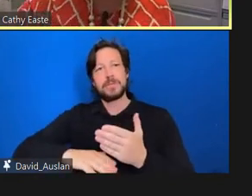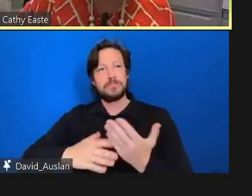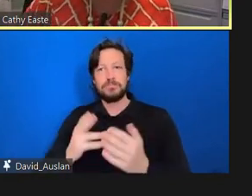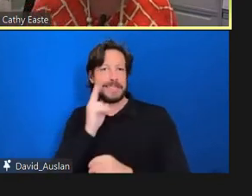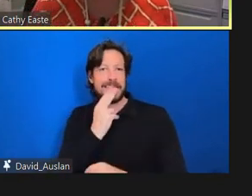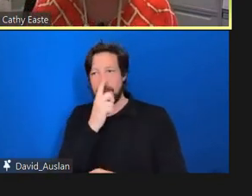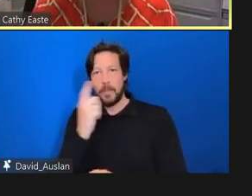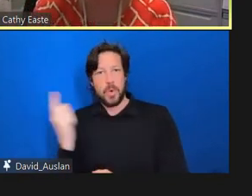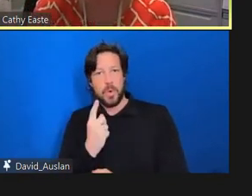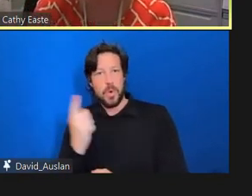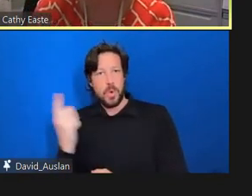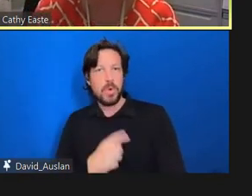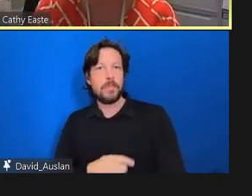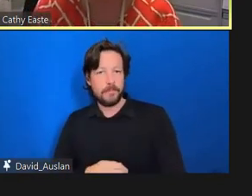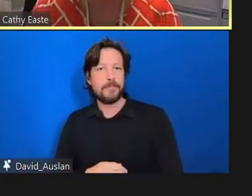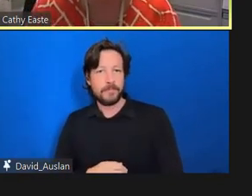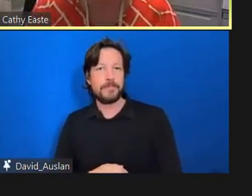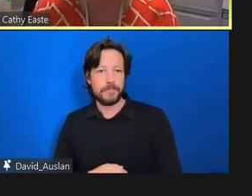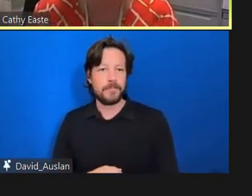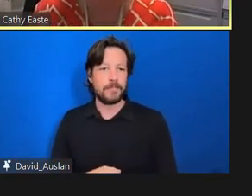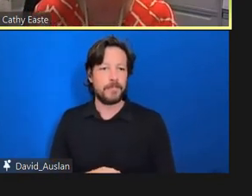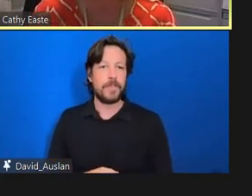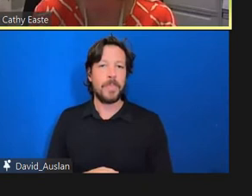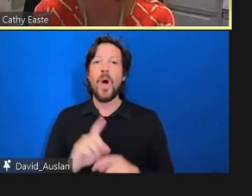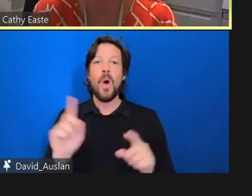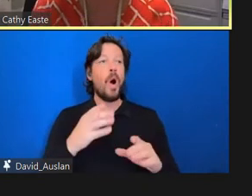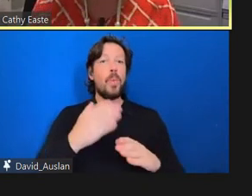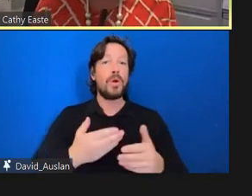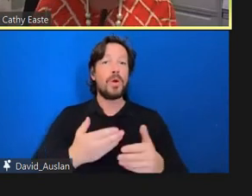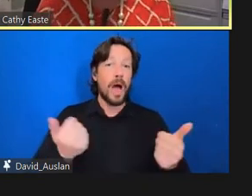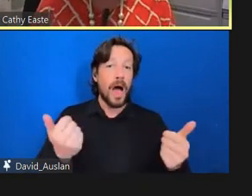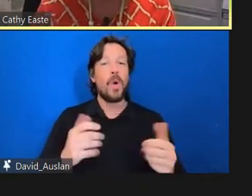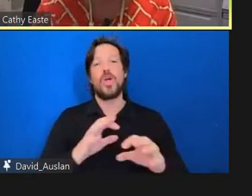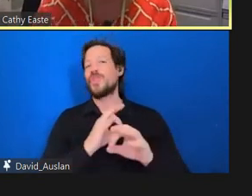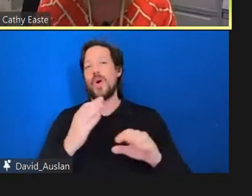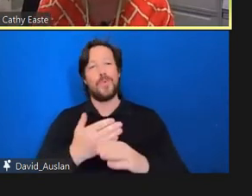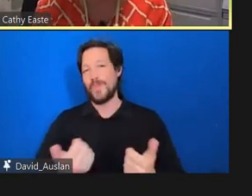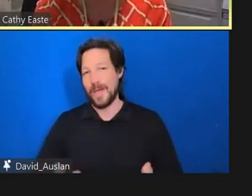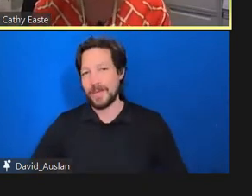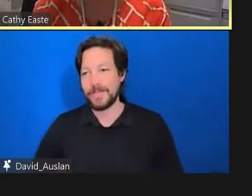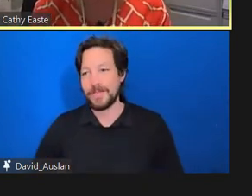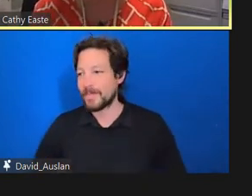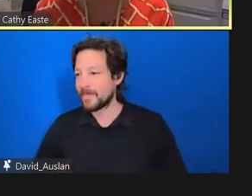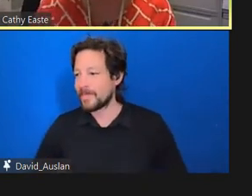deaf persons, and what works and what doesn't work. Okay? ADCET has some really great resources,